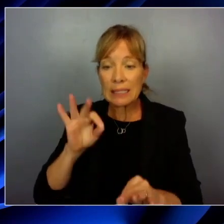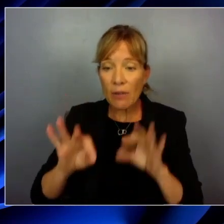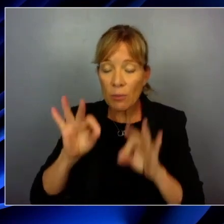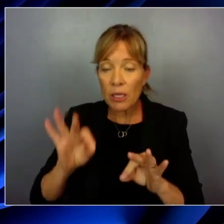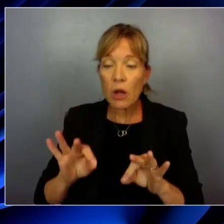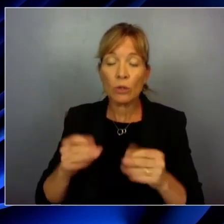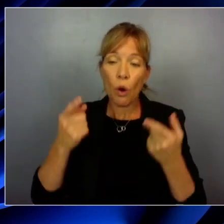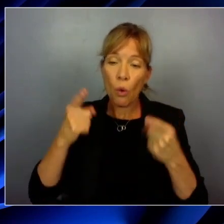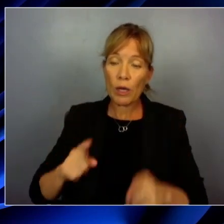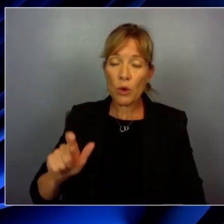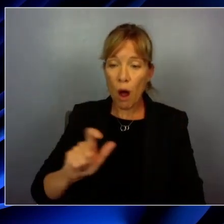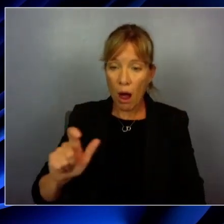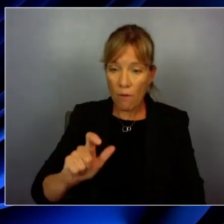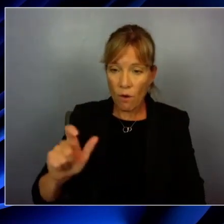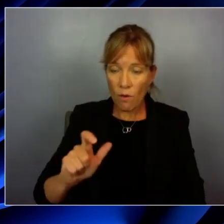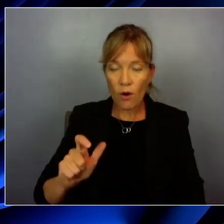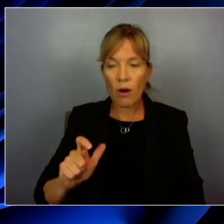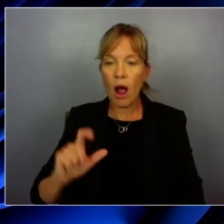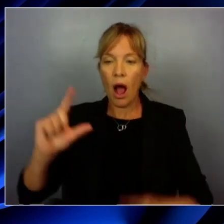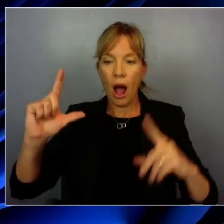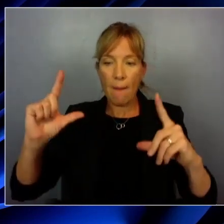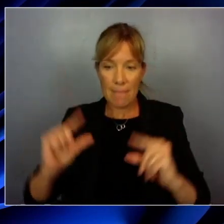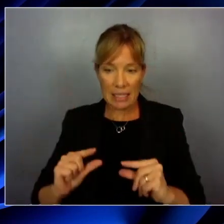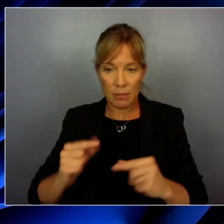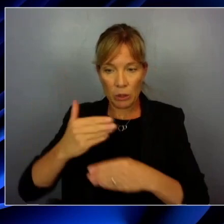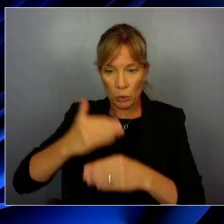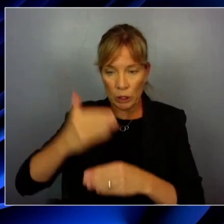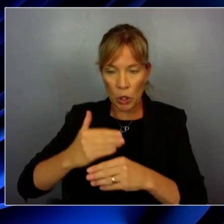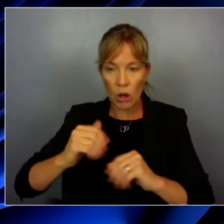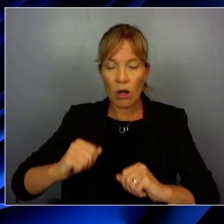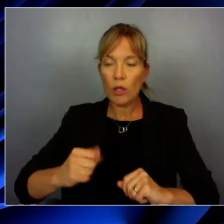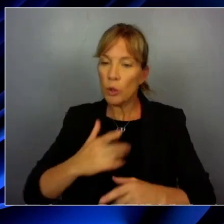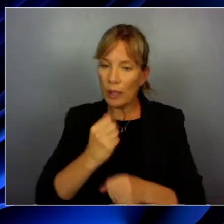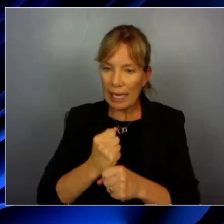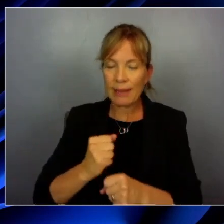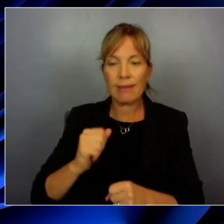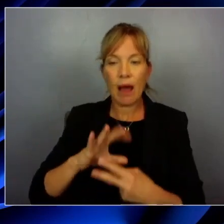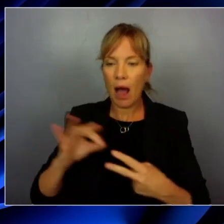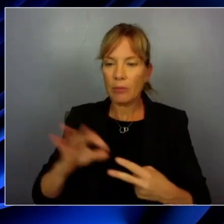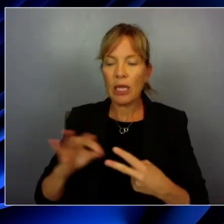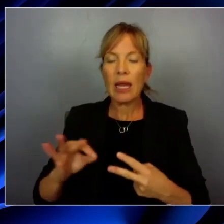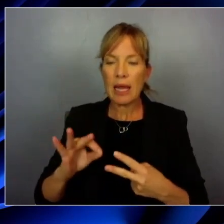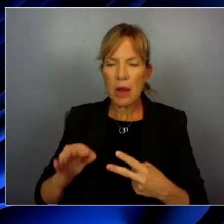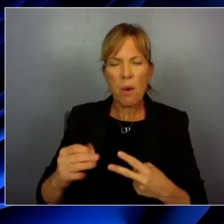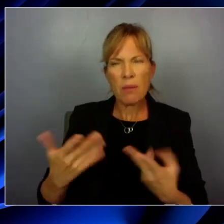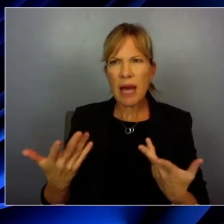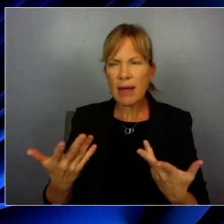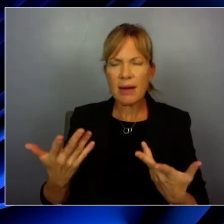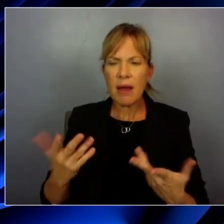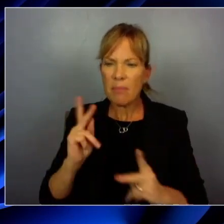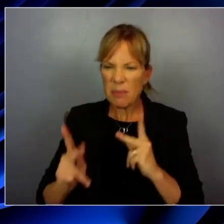hover over a maximized window that you get this option it will. It will beg questions. People will ask questions of it. What is that?